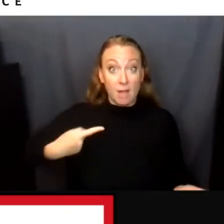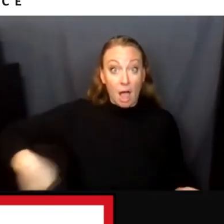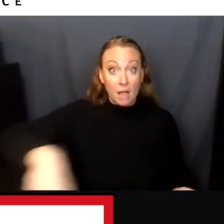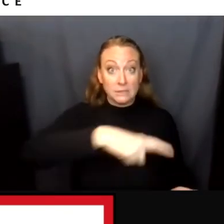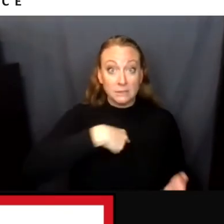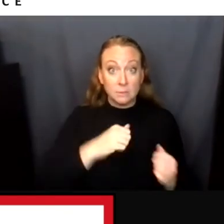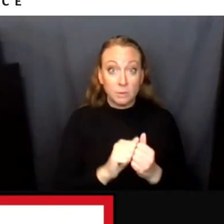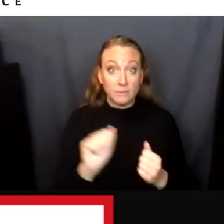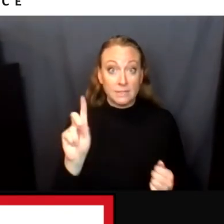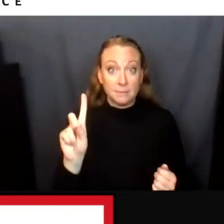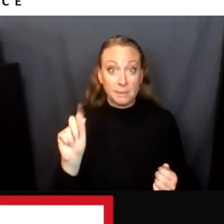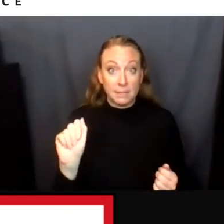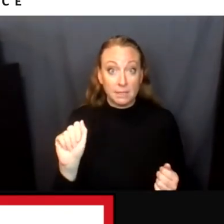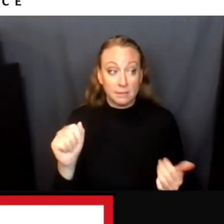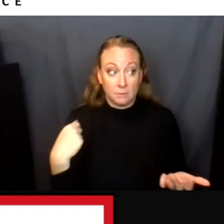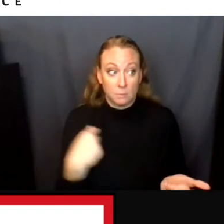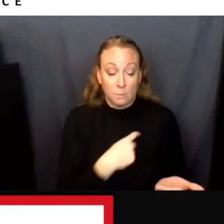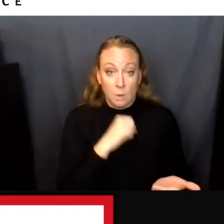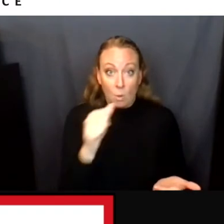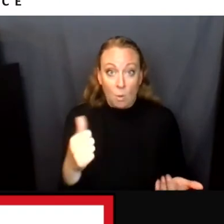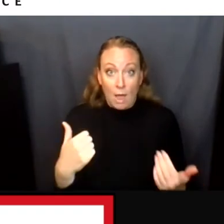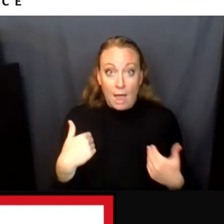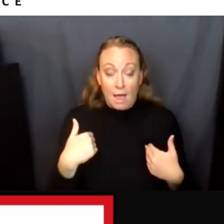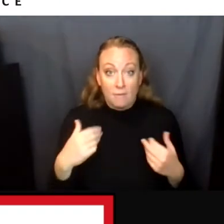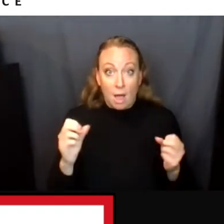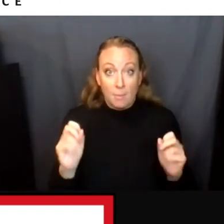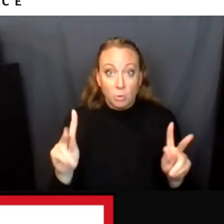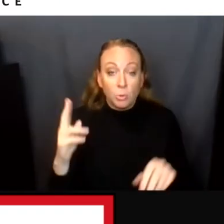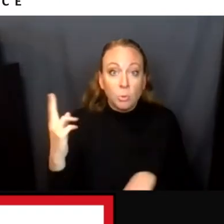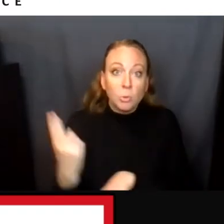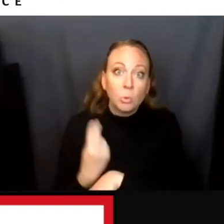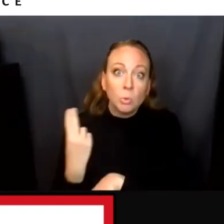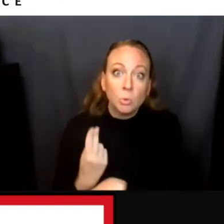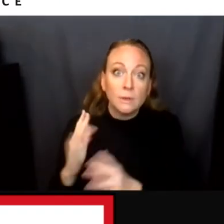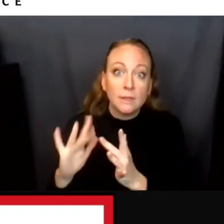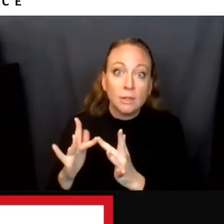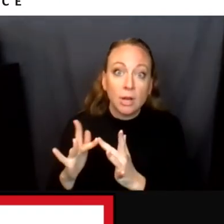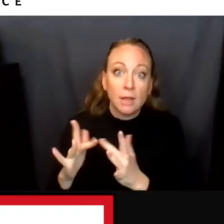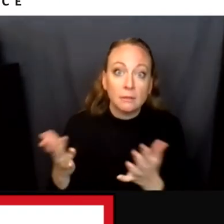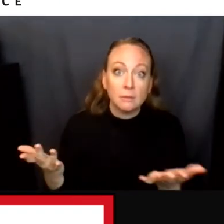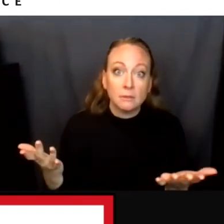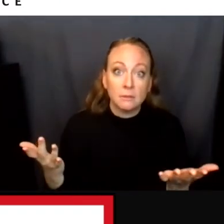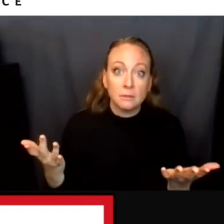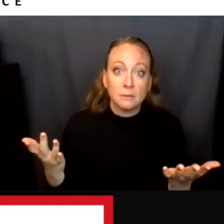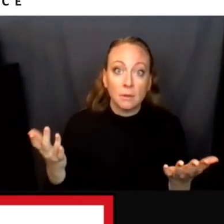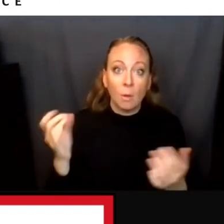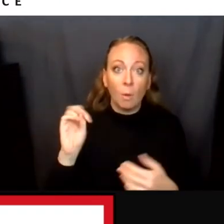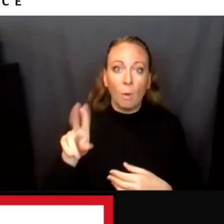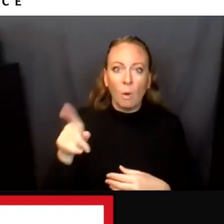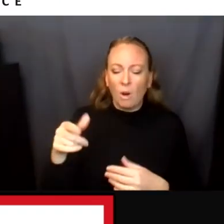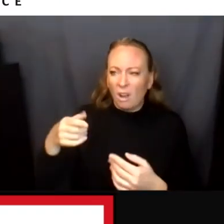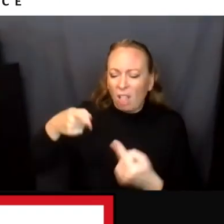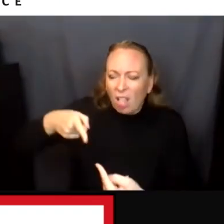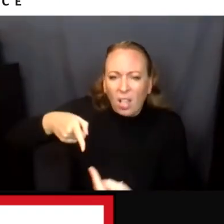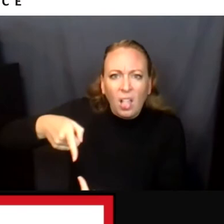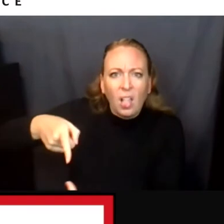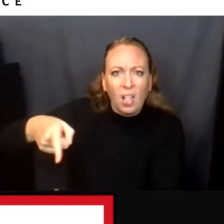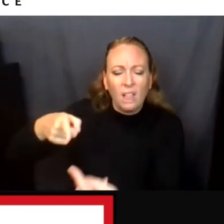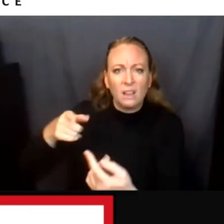don't have an opportunity to use the internet. Or it's too clumsy to use it, whatever.